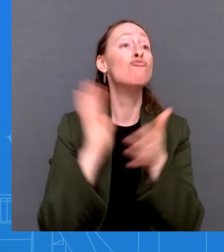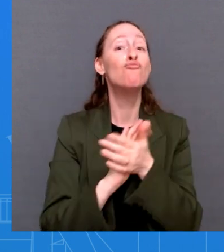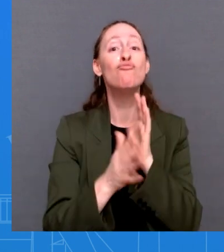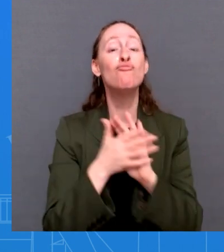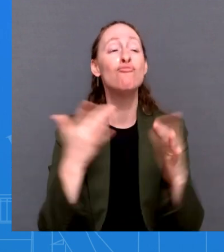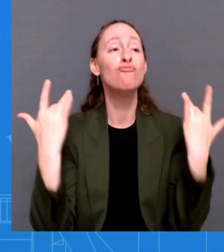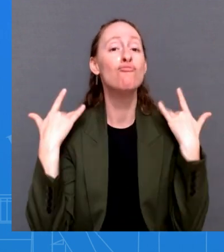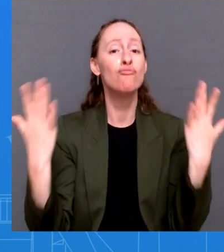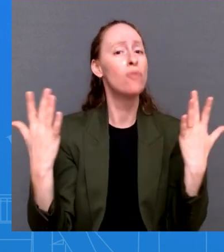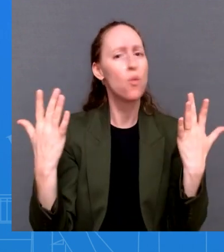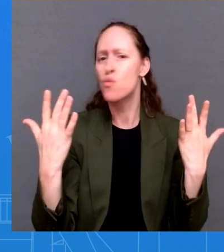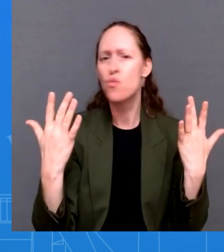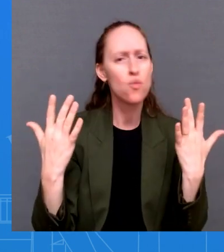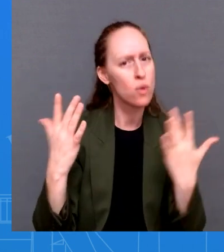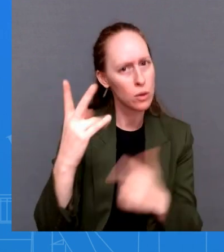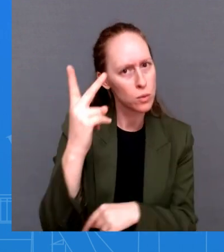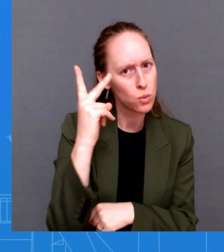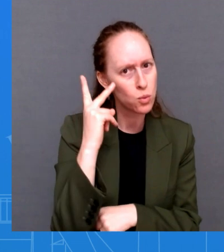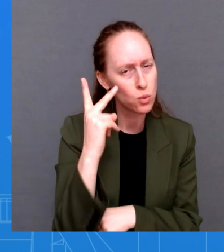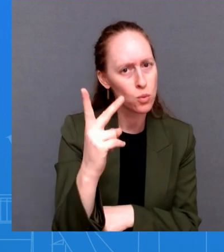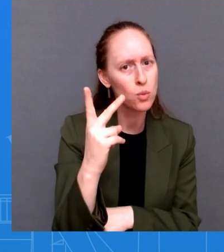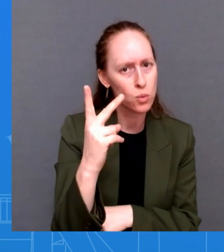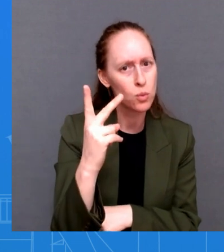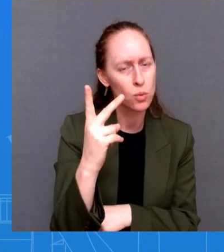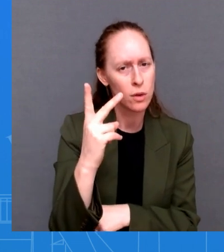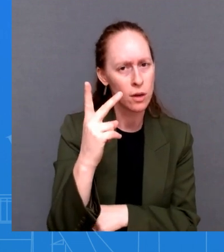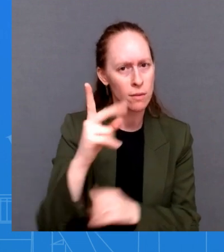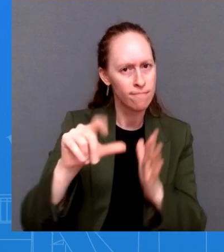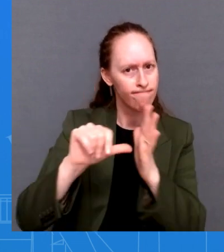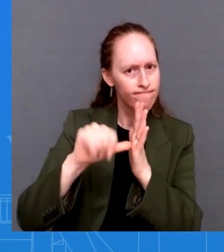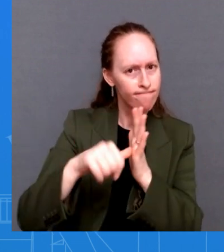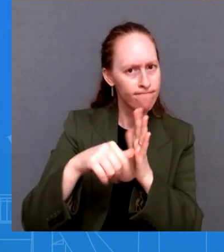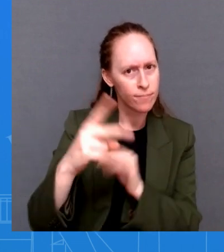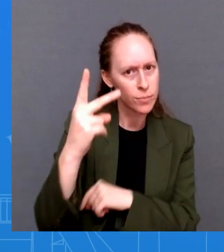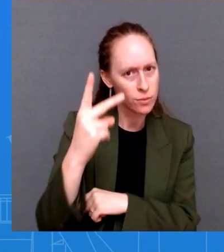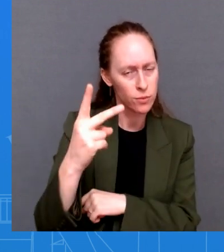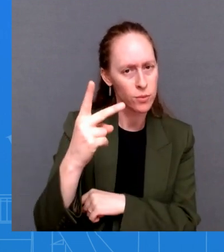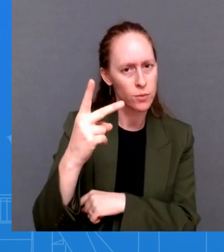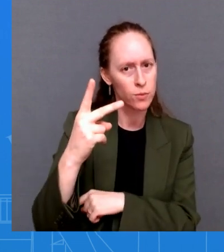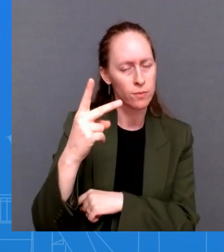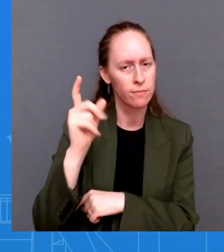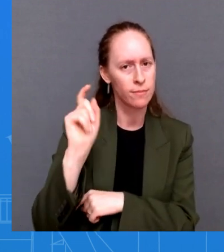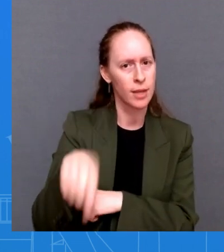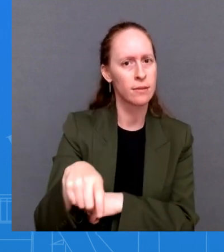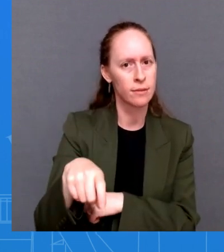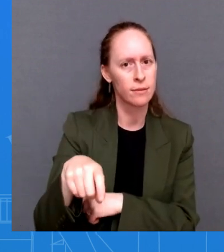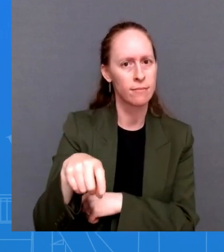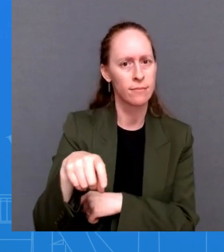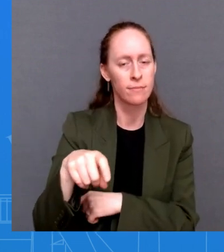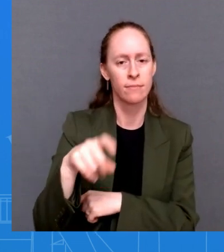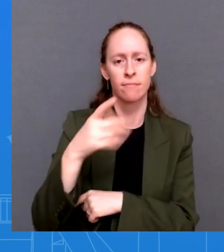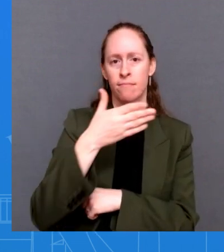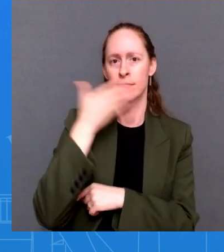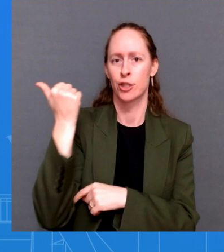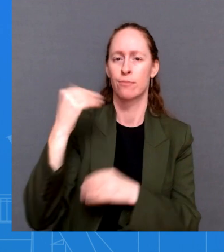so that all vaccinated people optimize their protection from the vaccine. Now, the administration data also show